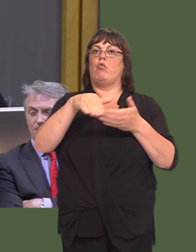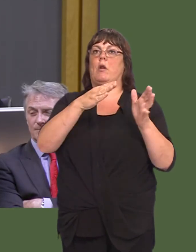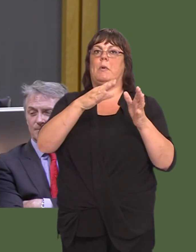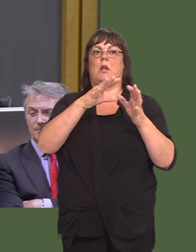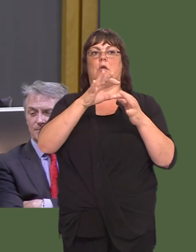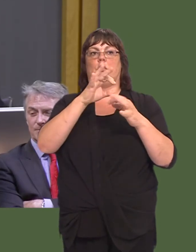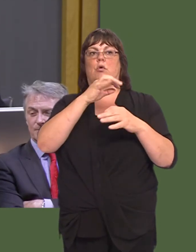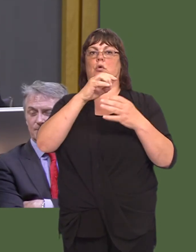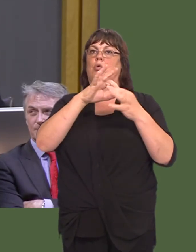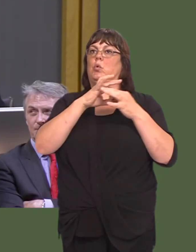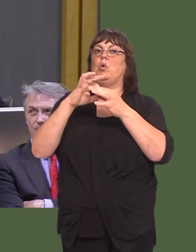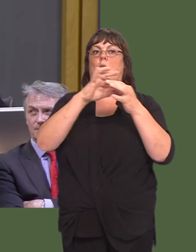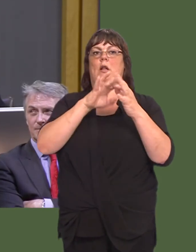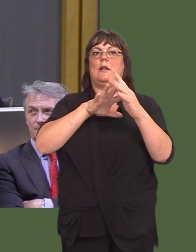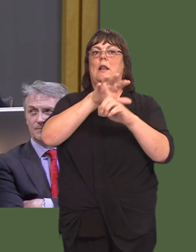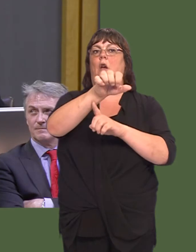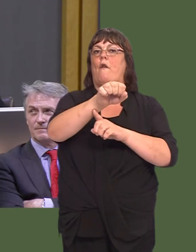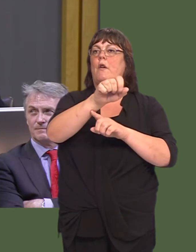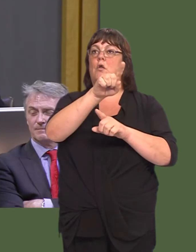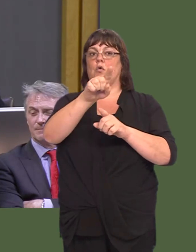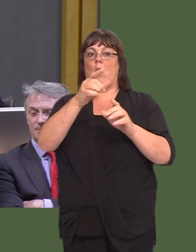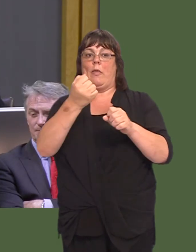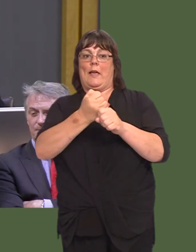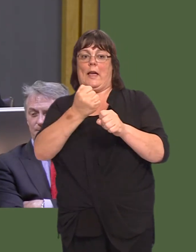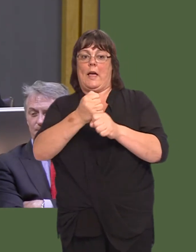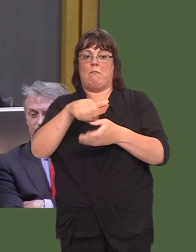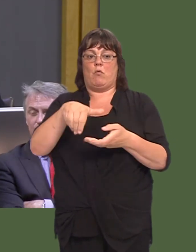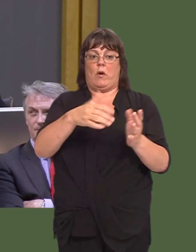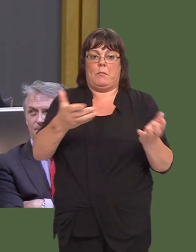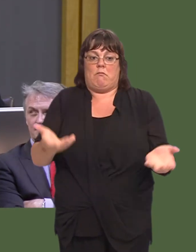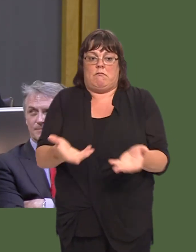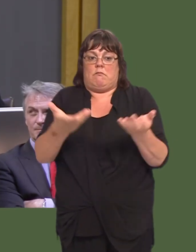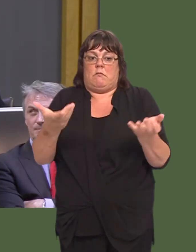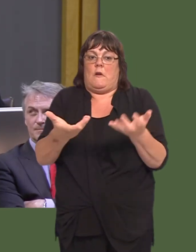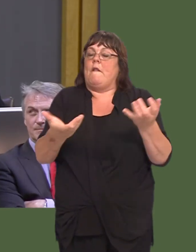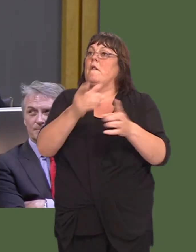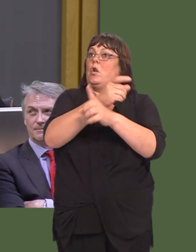will keep regional rugby in Newport, and also nurture the game at a local grass-roots level.